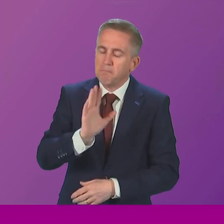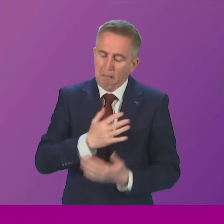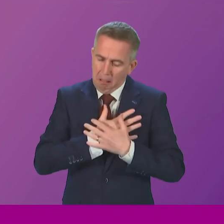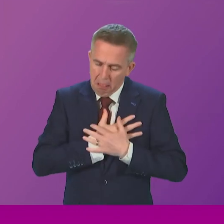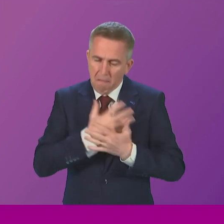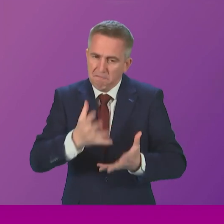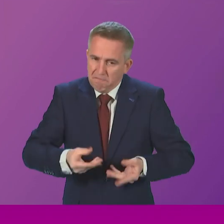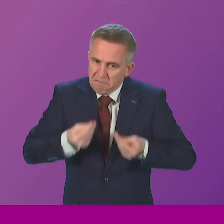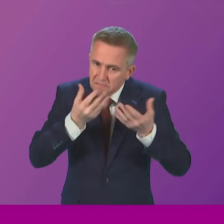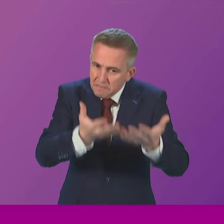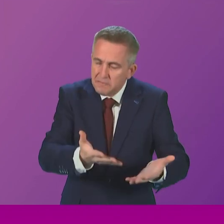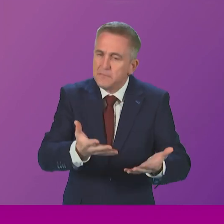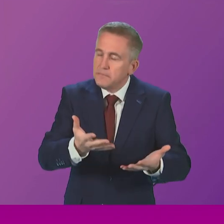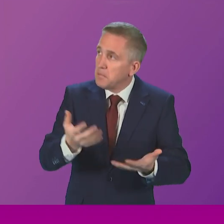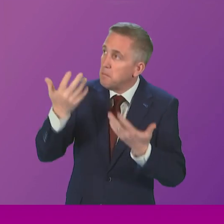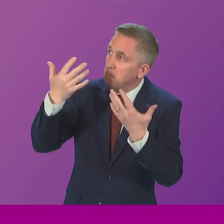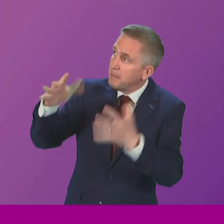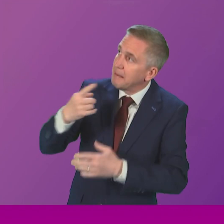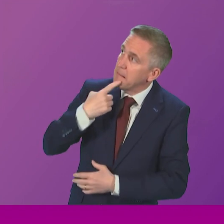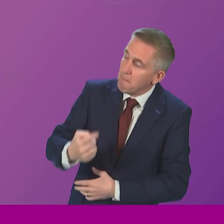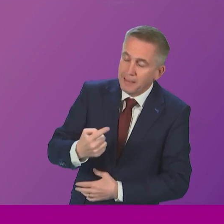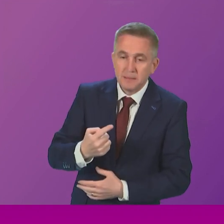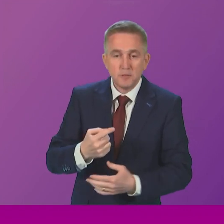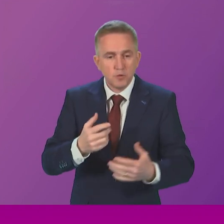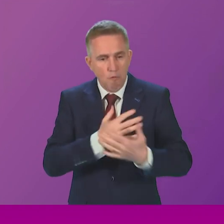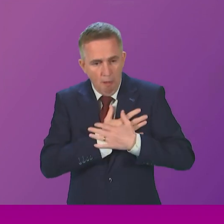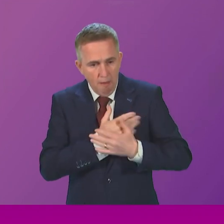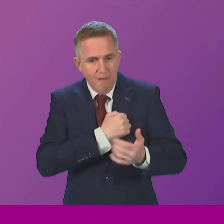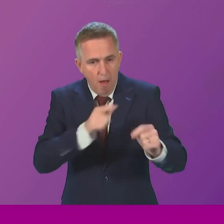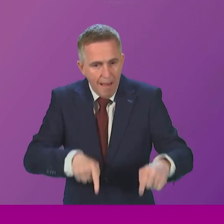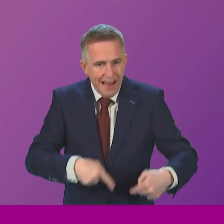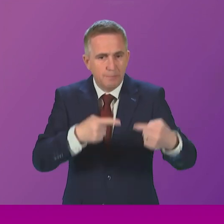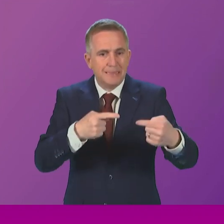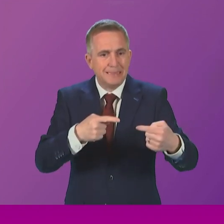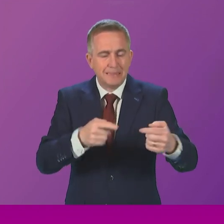but a command. He said, “Love your enemies and pray for them”.